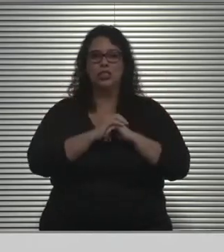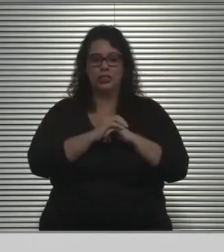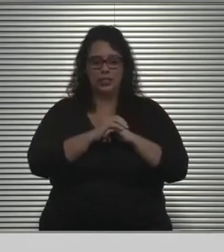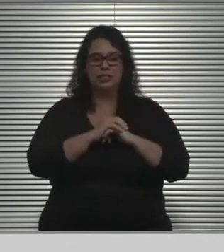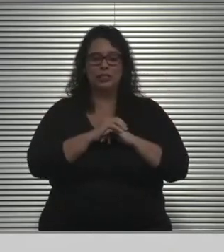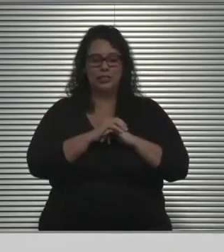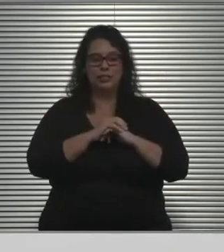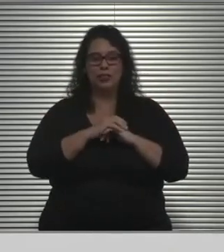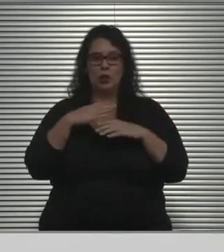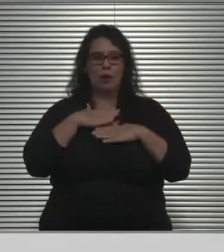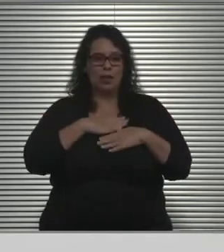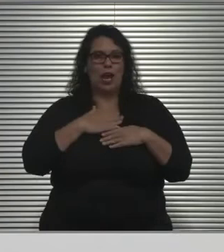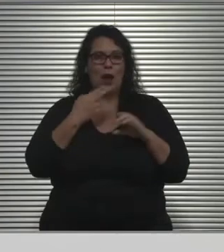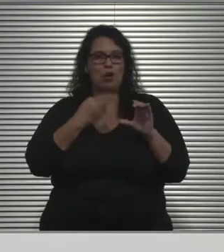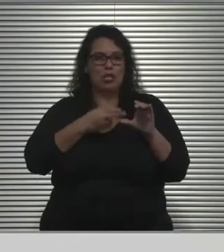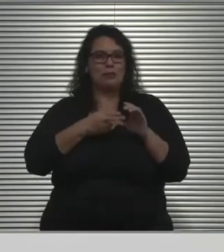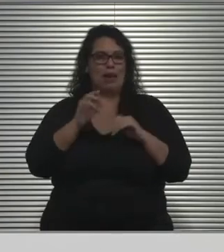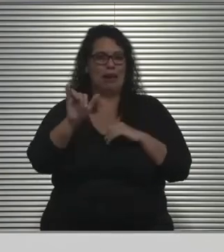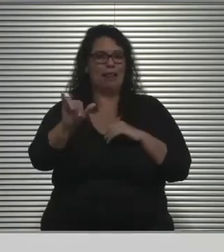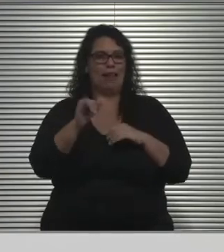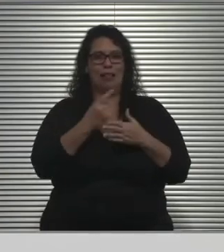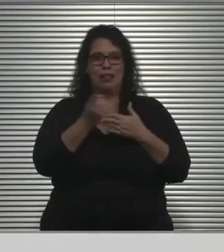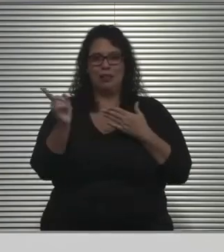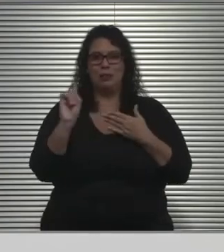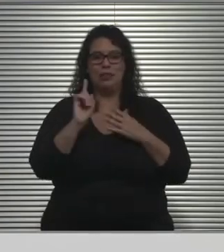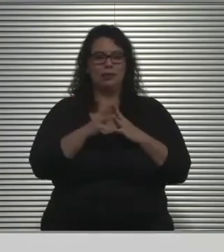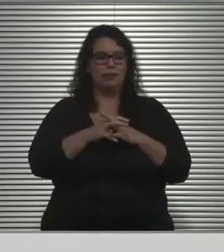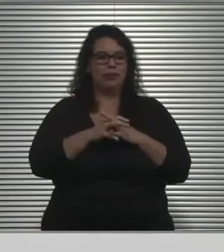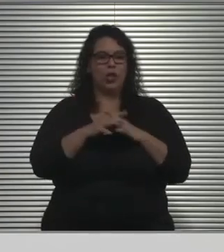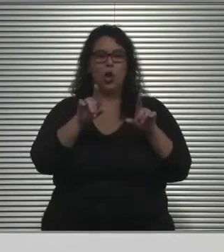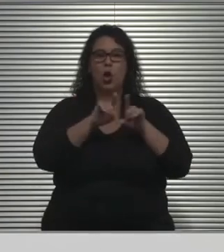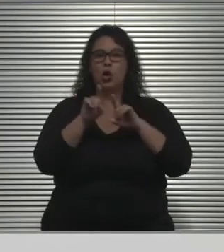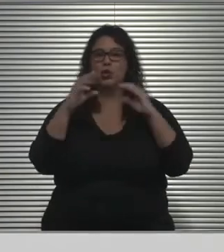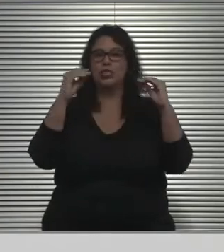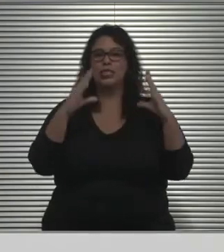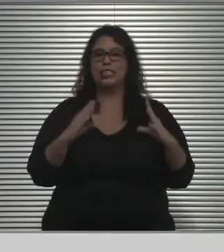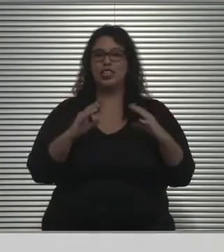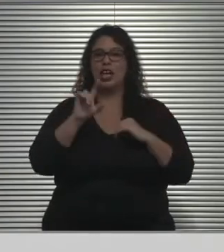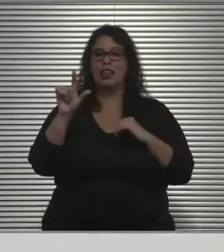had the pleasure of participating in last week. We also had a teacher librarian of the year